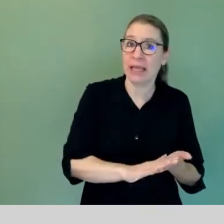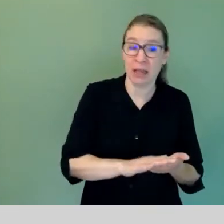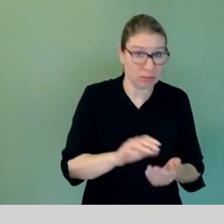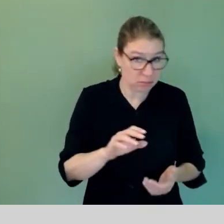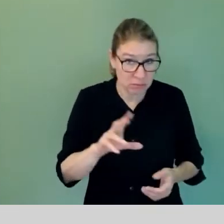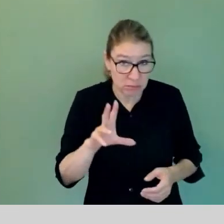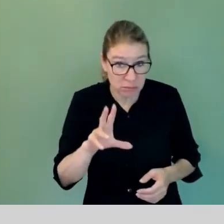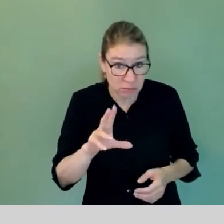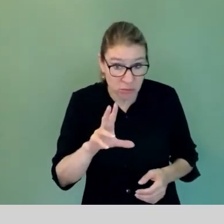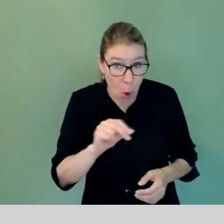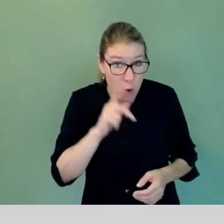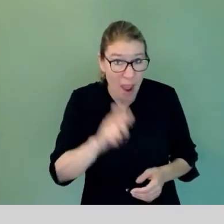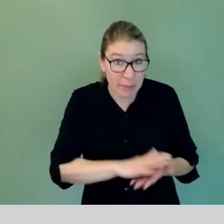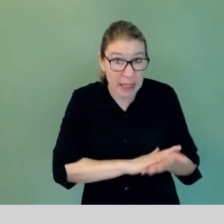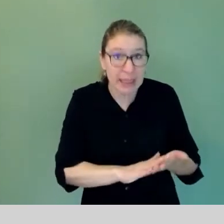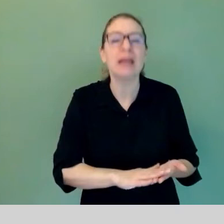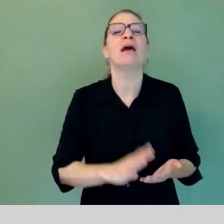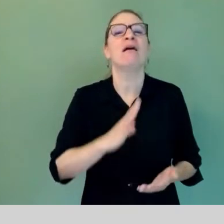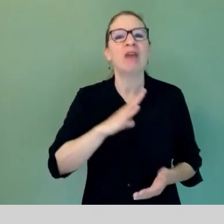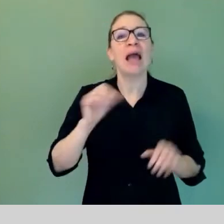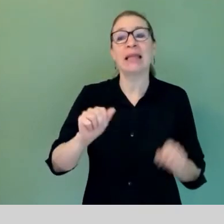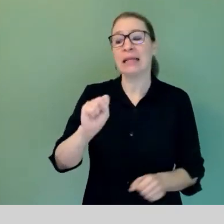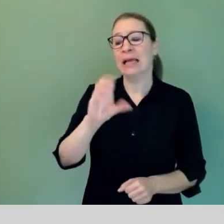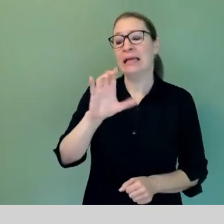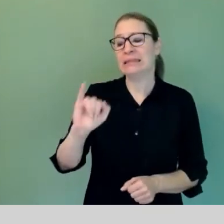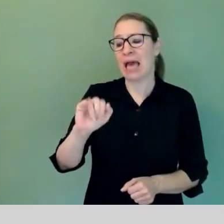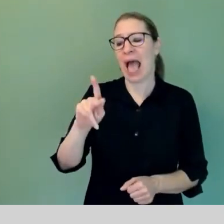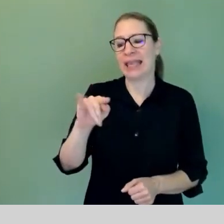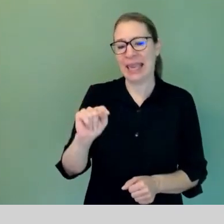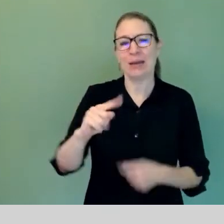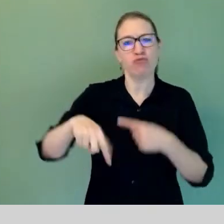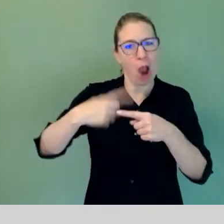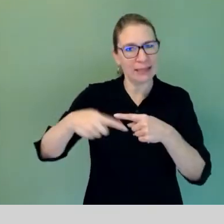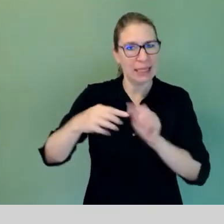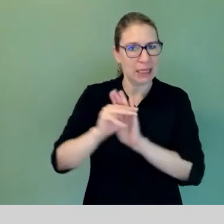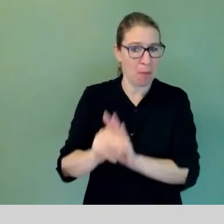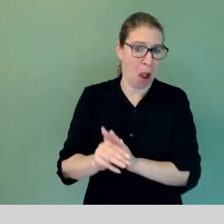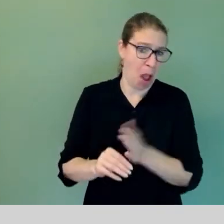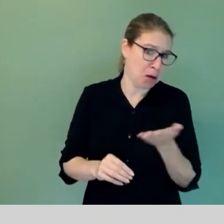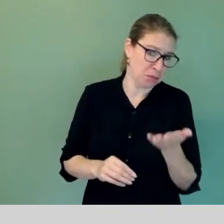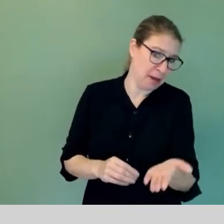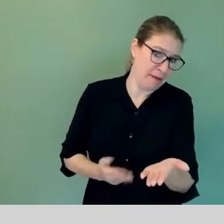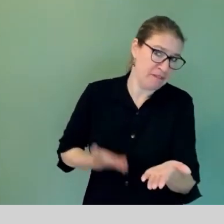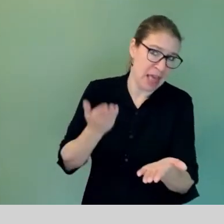If not, do you want to create a Scikit-learn classifier? There's a method for that as well.